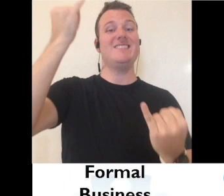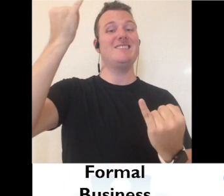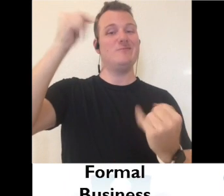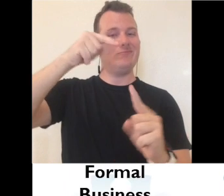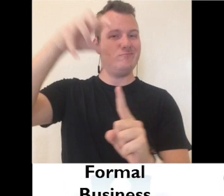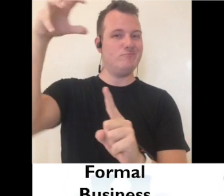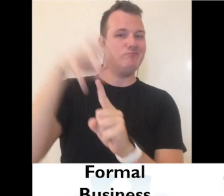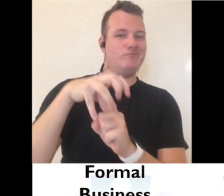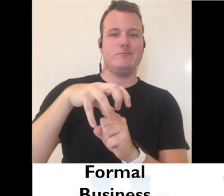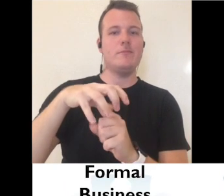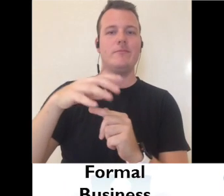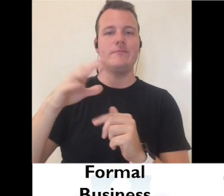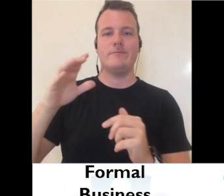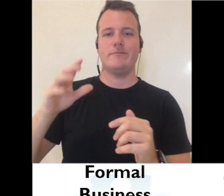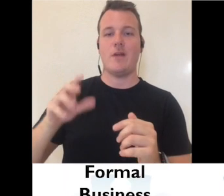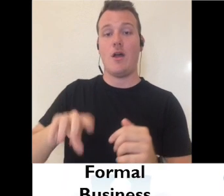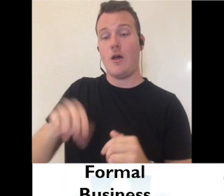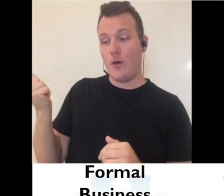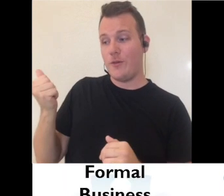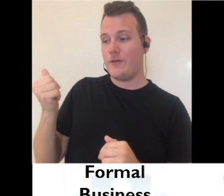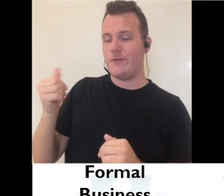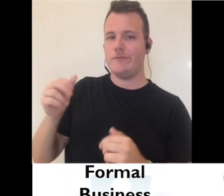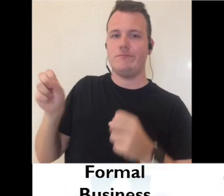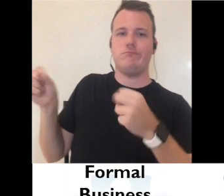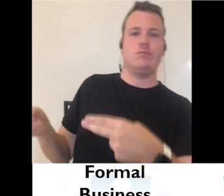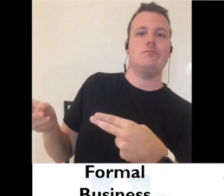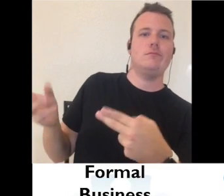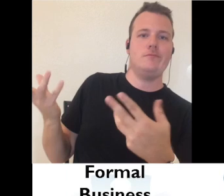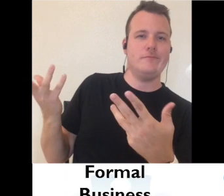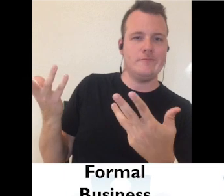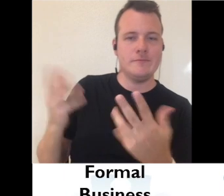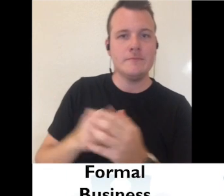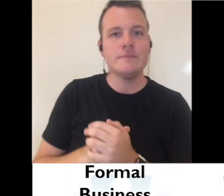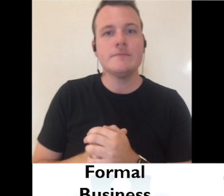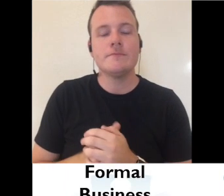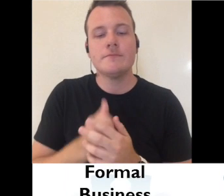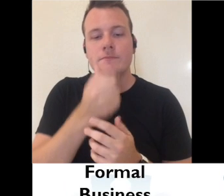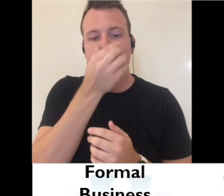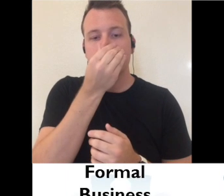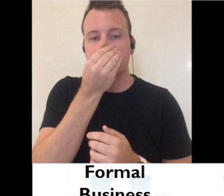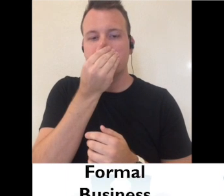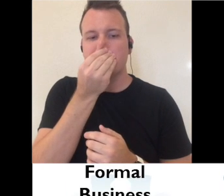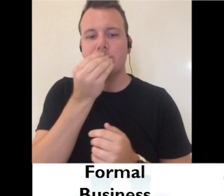here you want to do an overview of the hearing industry, specifically the